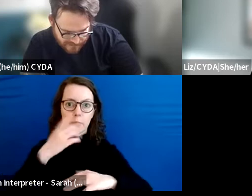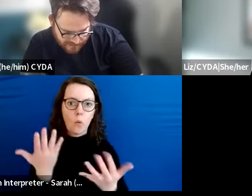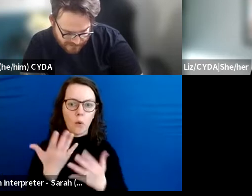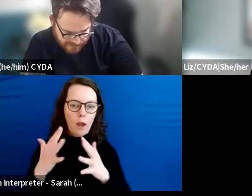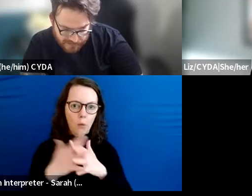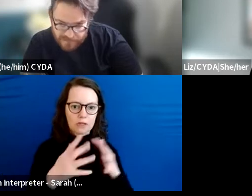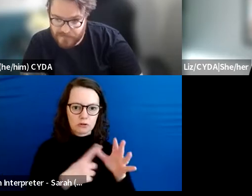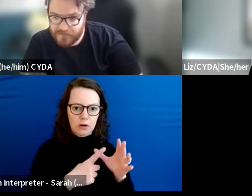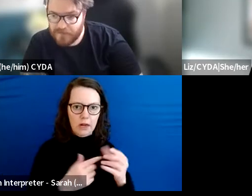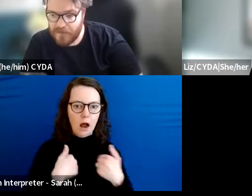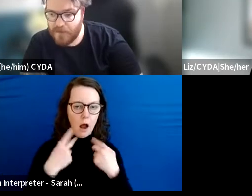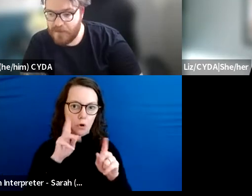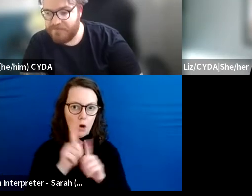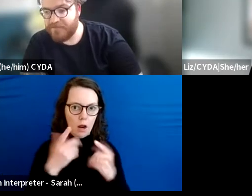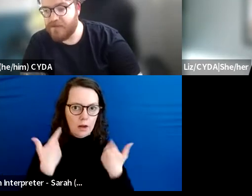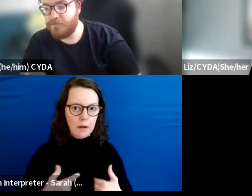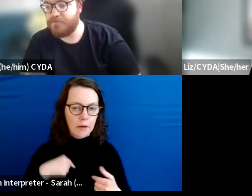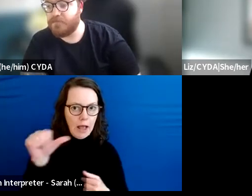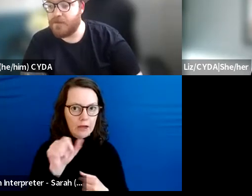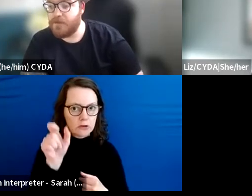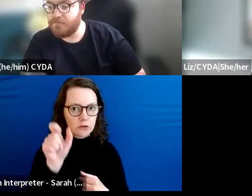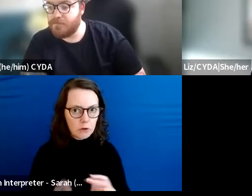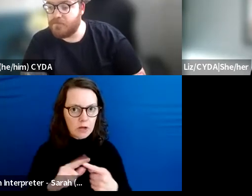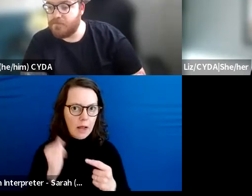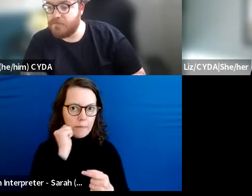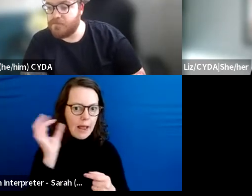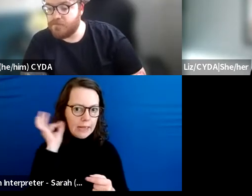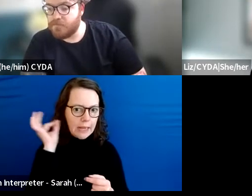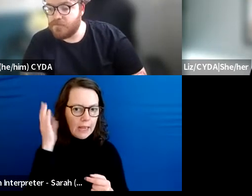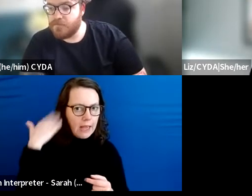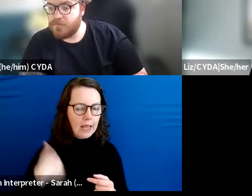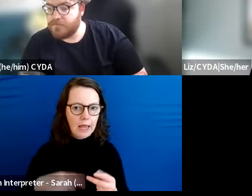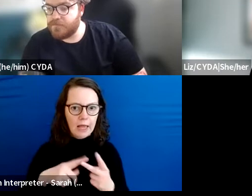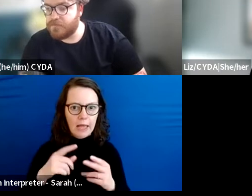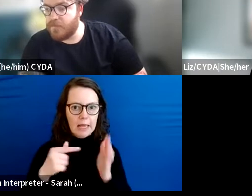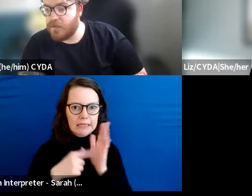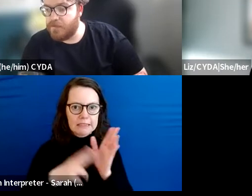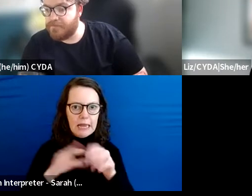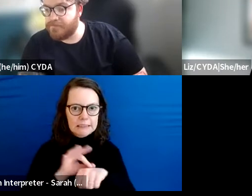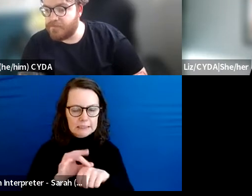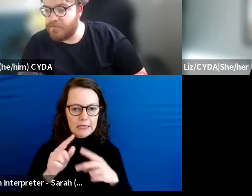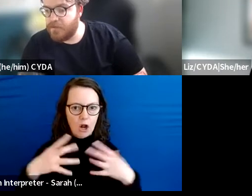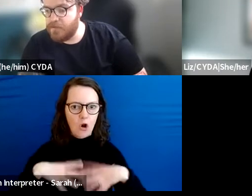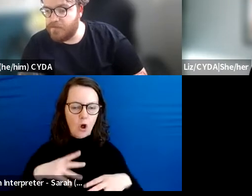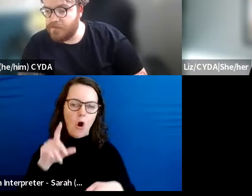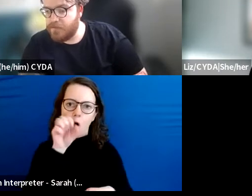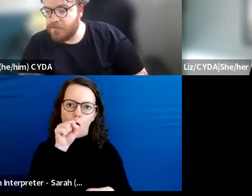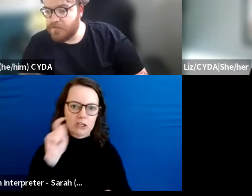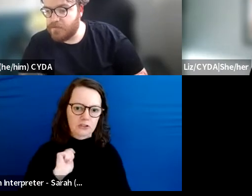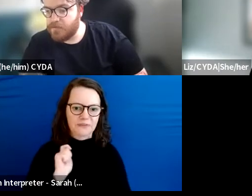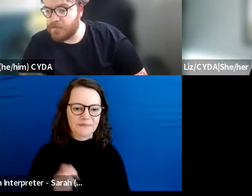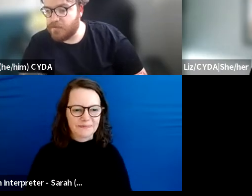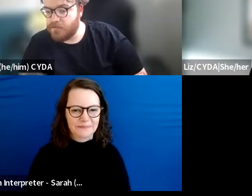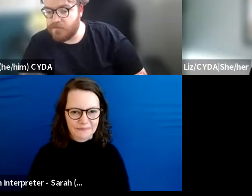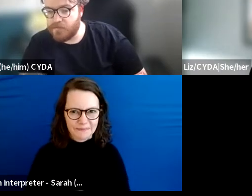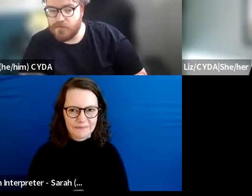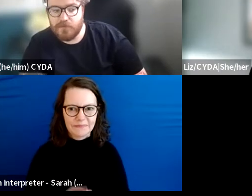I am of Asian descent, I have black hair that's out tan skin, and I'm wearing an orange shirt today.